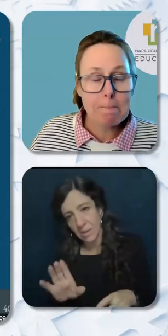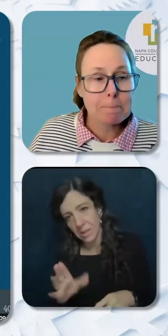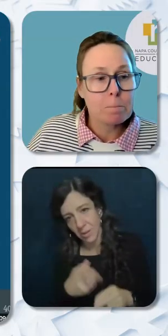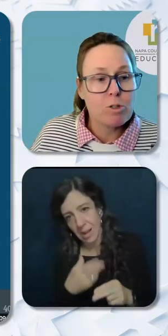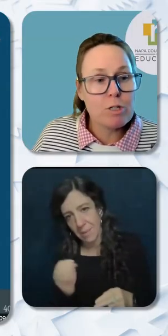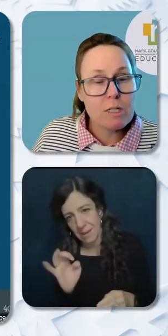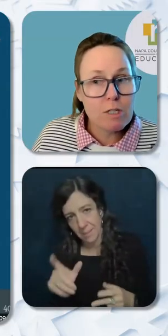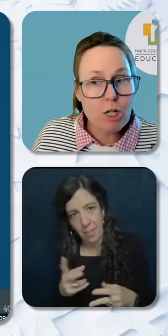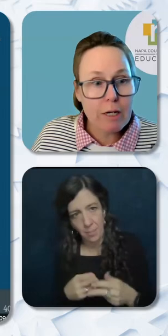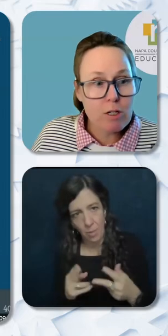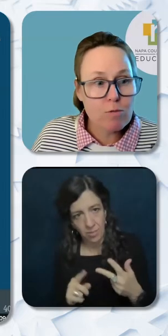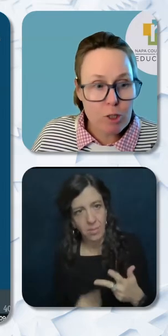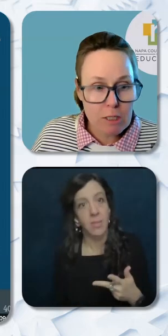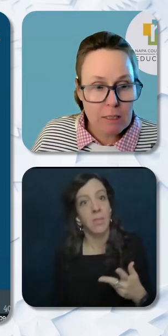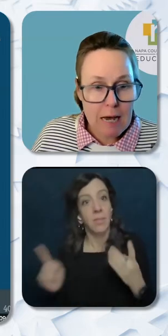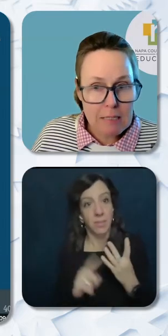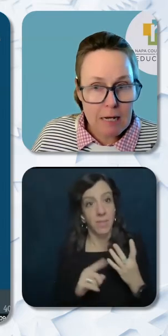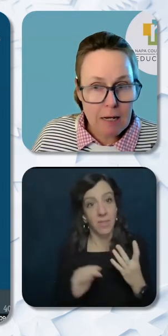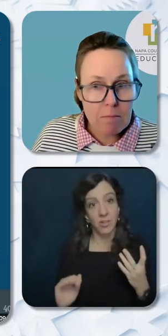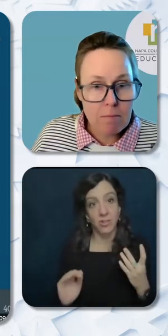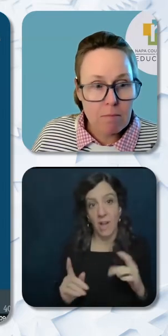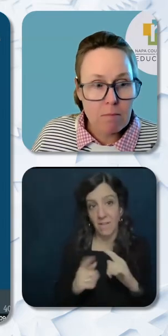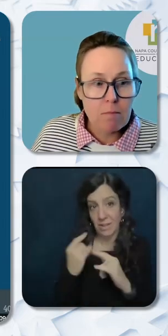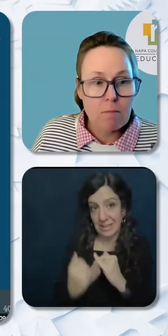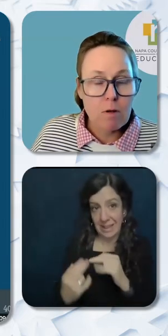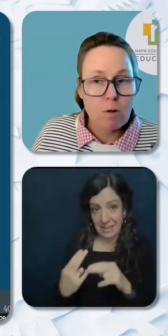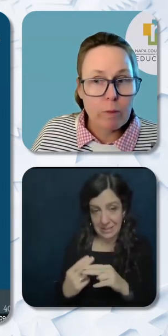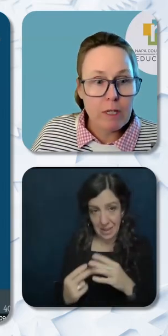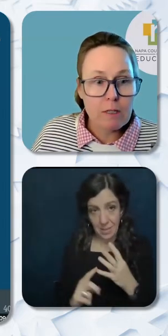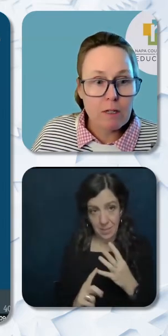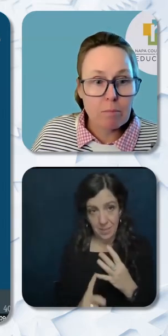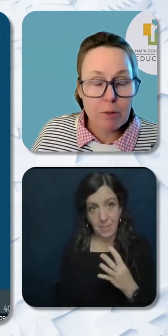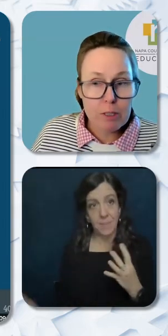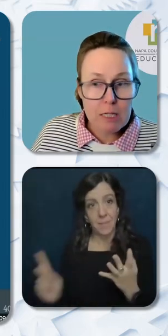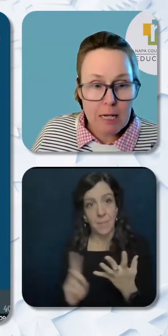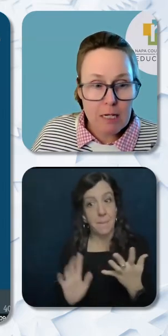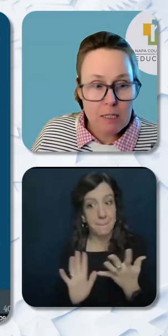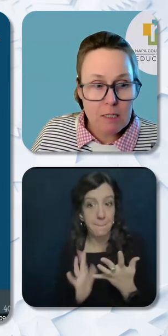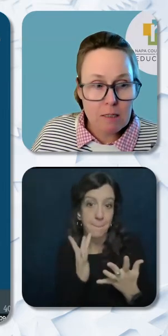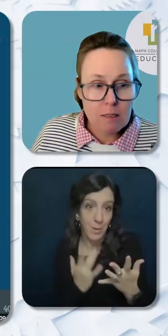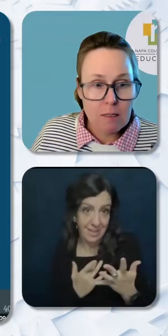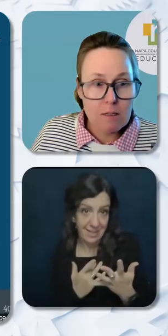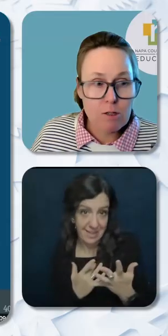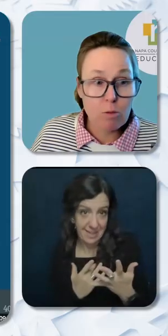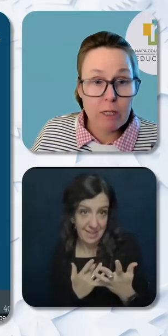email. You need the child's first and last name. We need their birthdate.